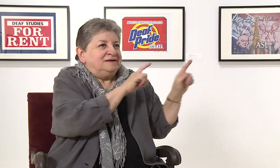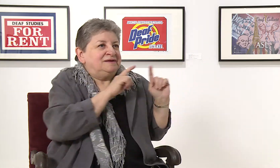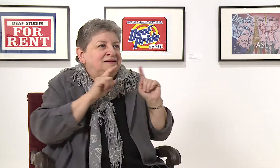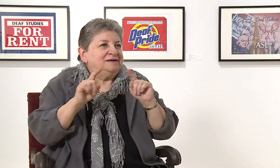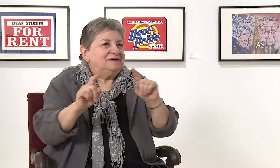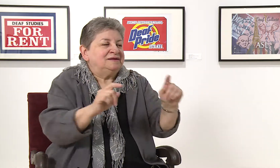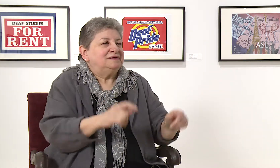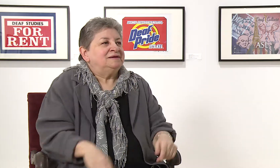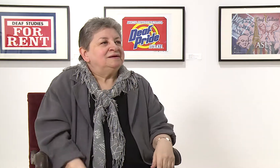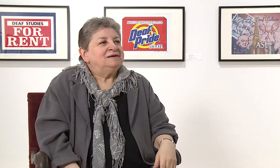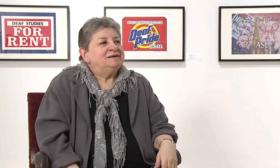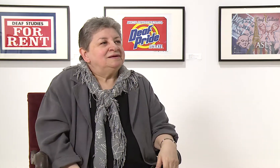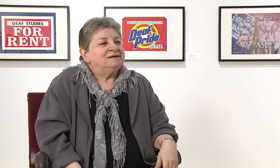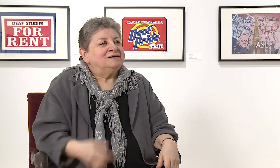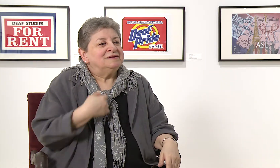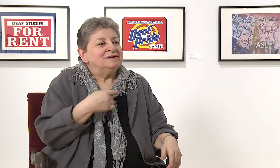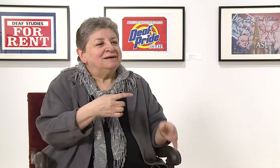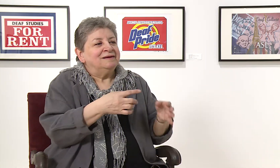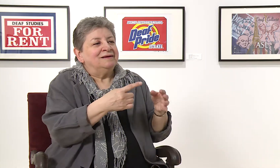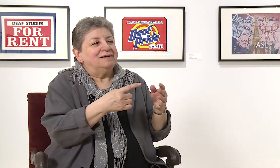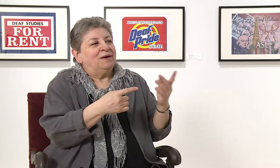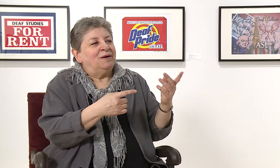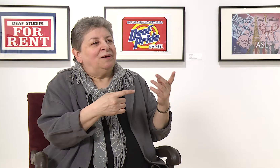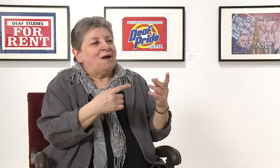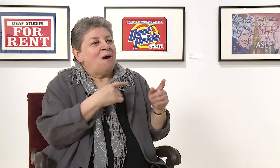We would go together to all of these different openings.